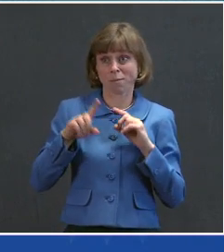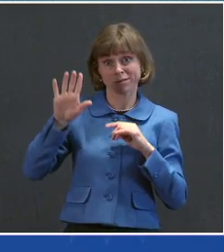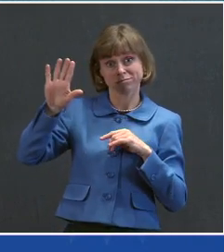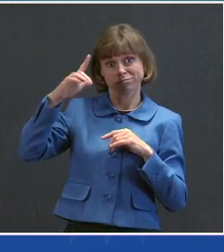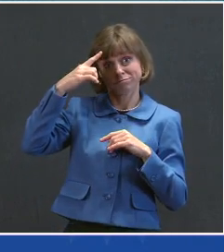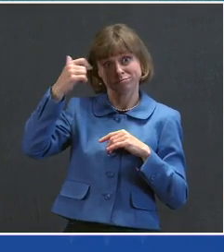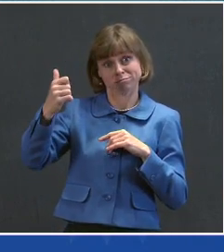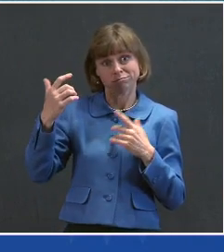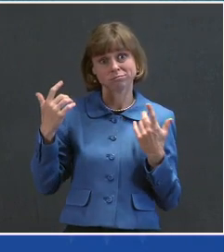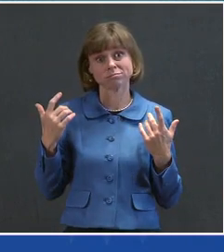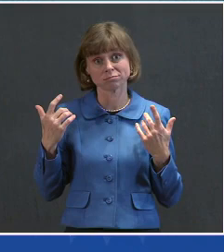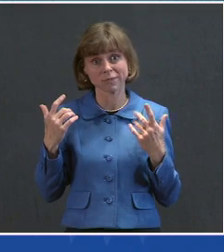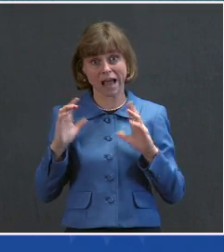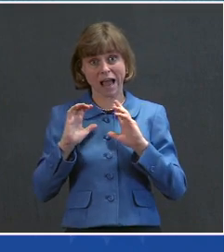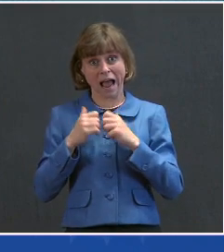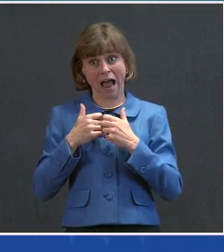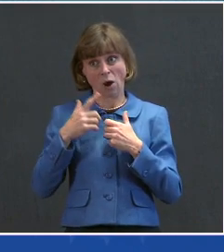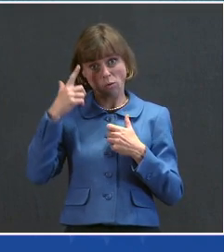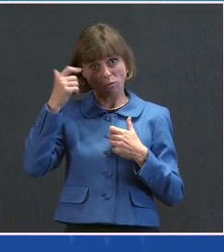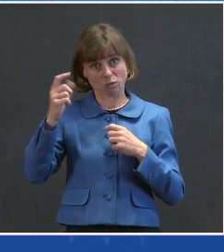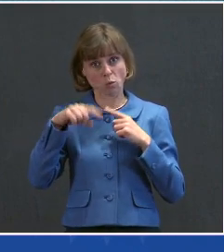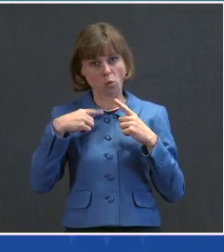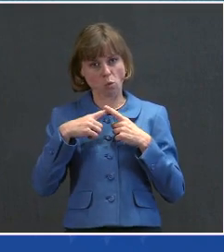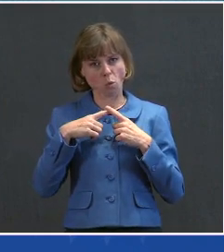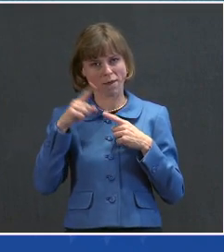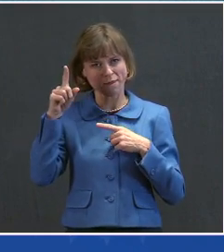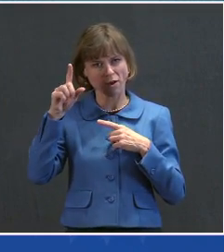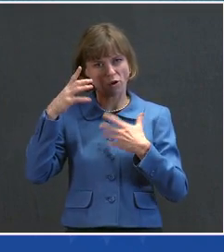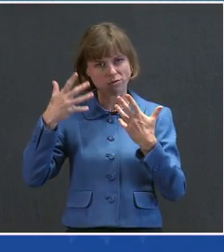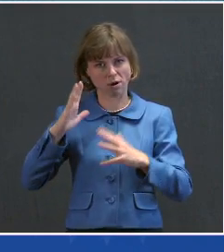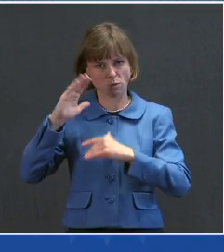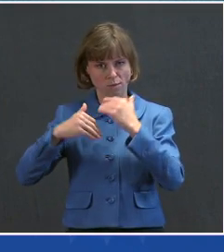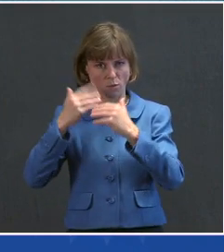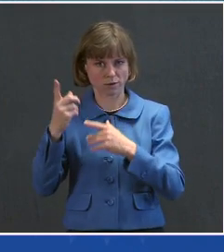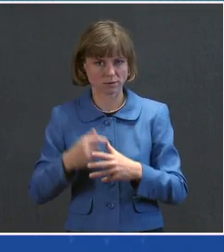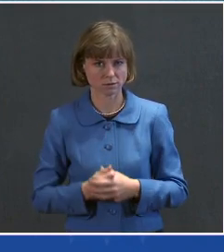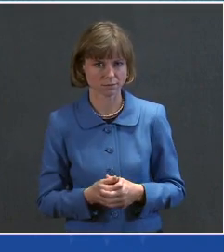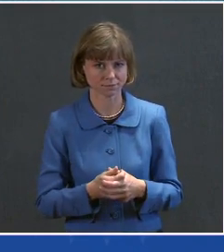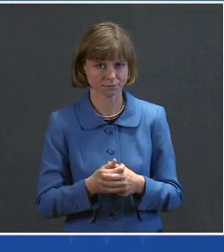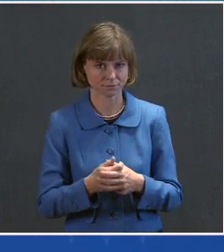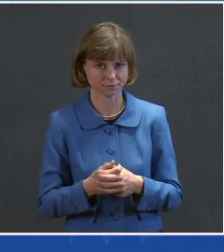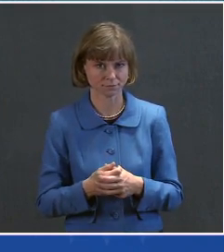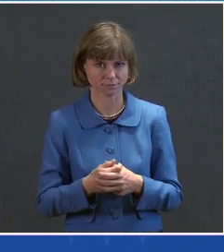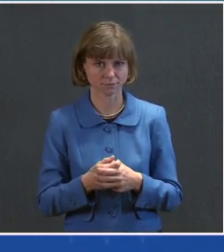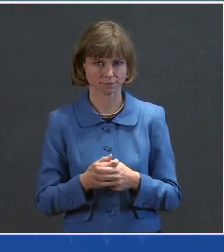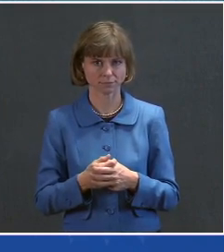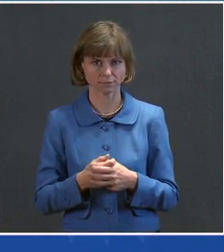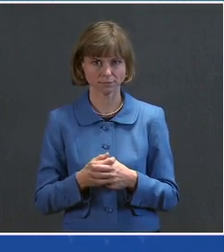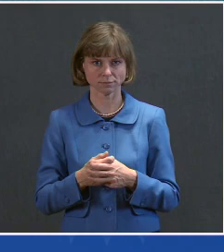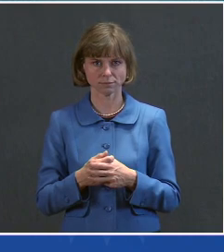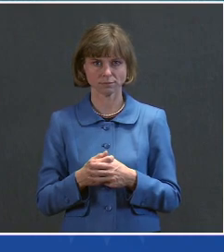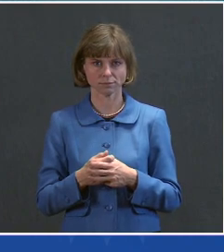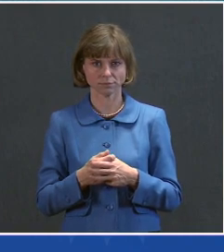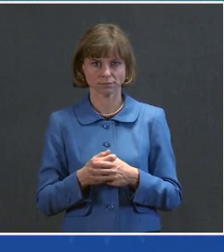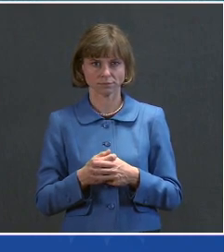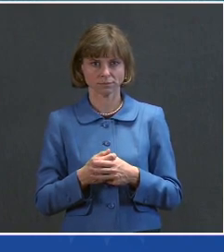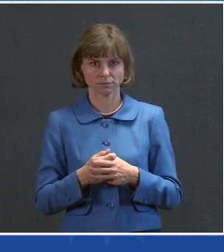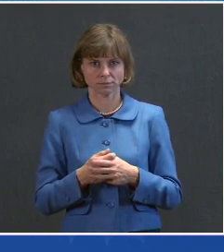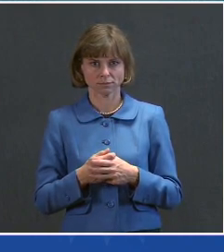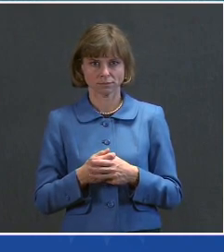and unseen once that policy -- once that process has concluded. The Press: Thanks very much. Ms. Psaki: Sure. Go ahead. The Press: Thank you, ma'am. One question from me